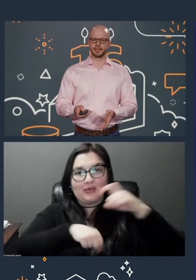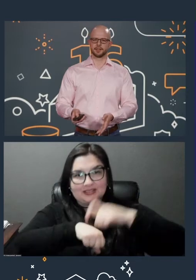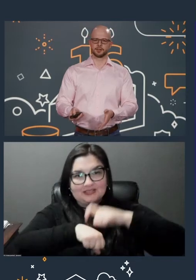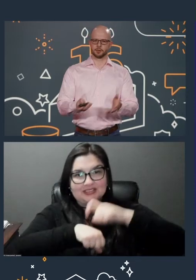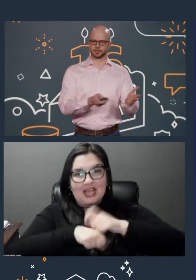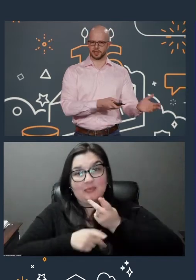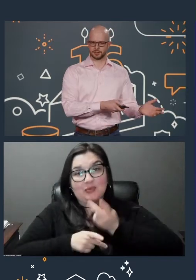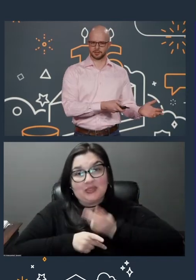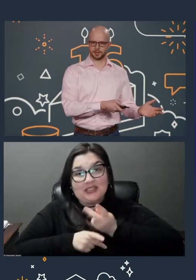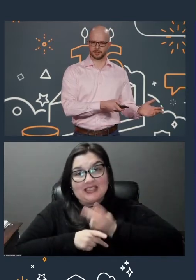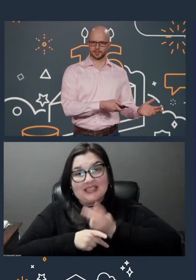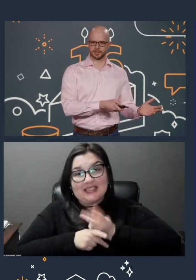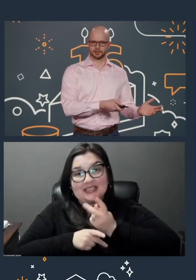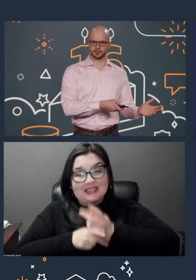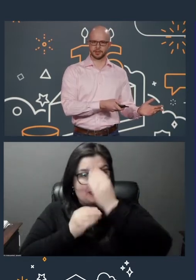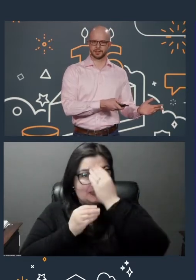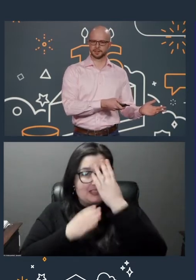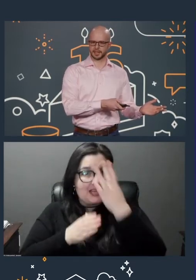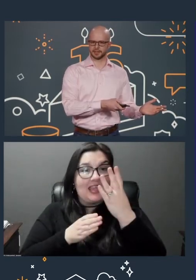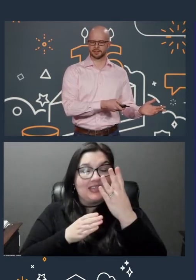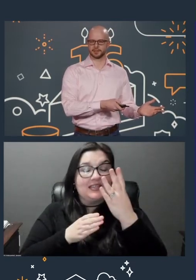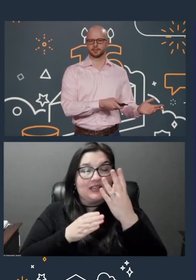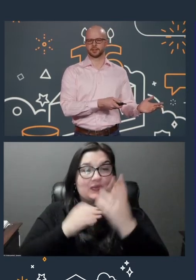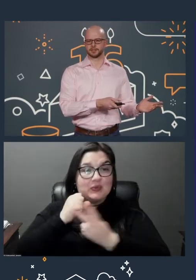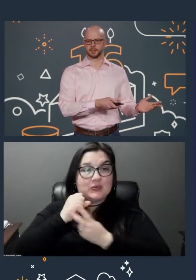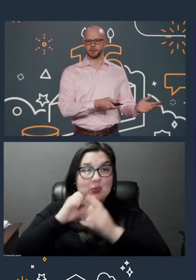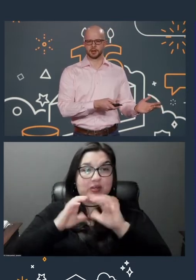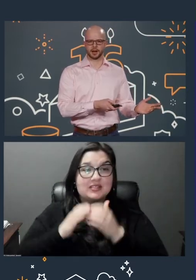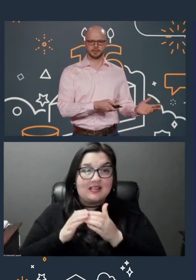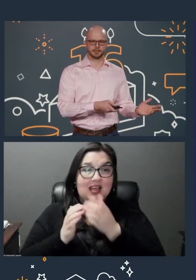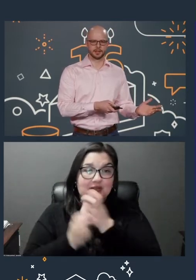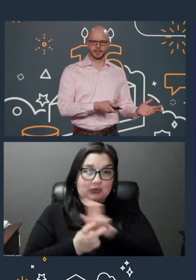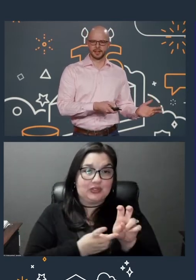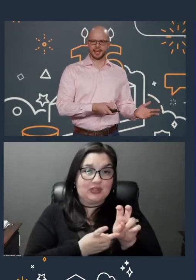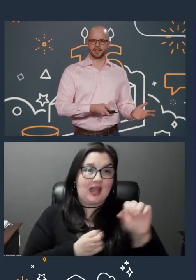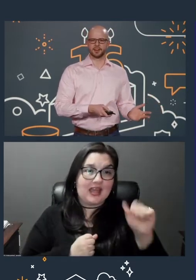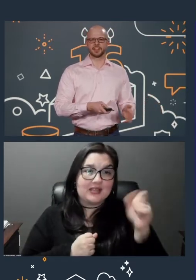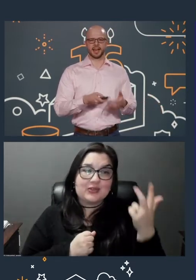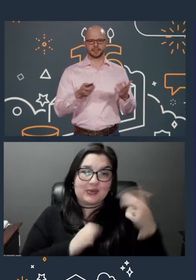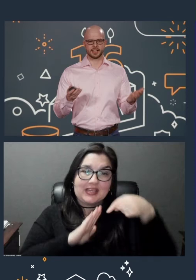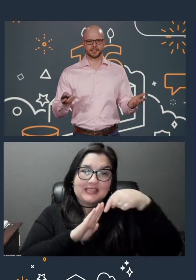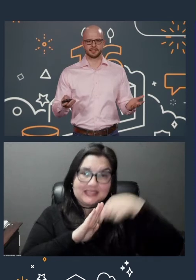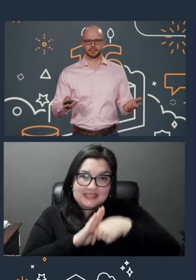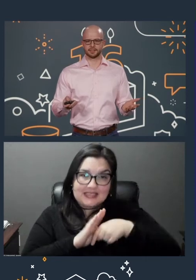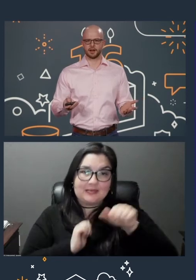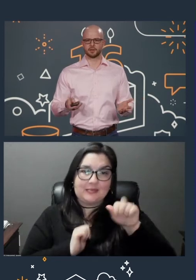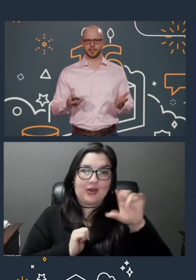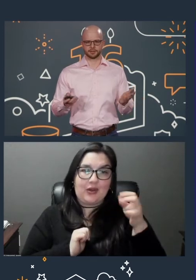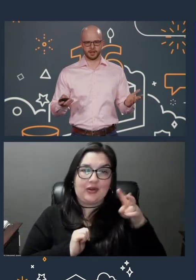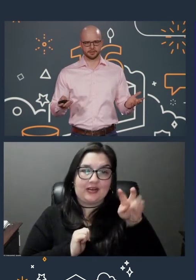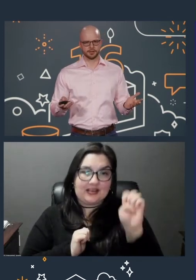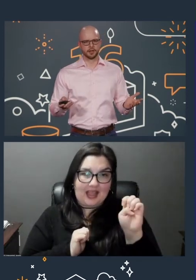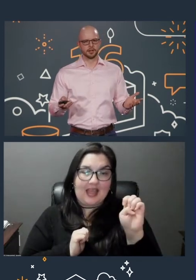in the storage class you're transitioning to, in this case, S3 Glacier Deep Archive, and on the X axis is object size,